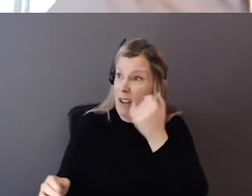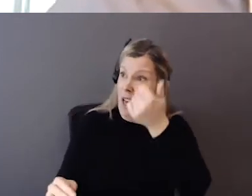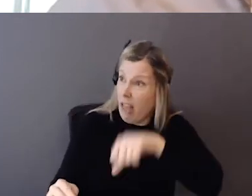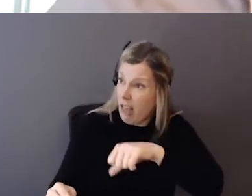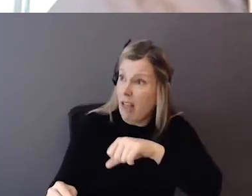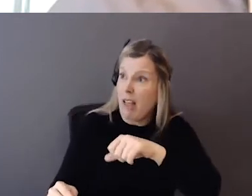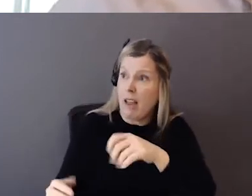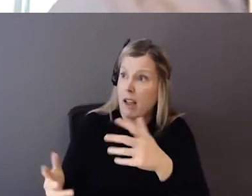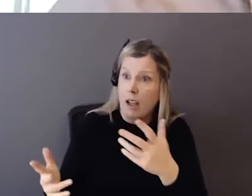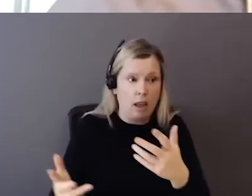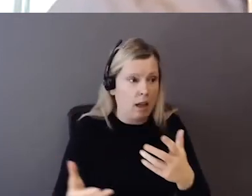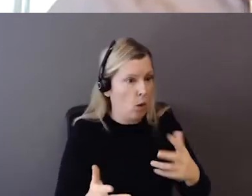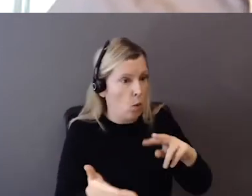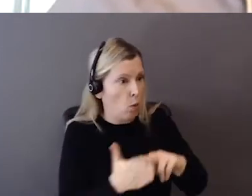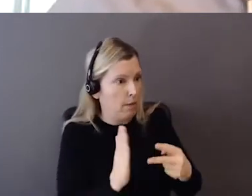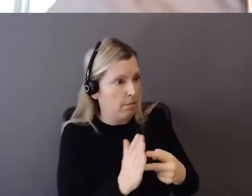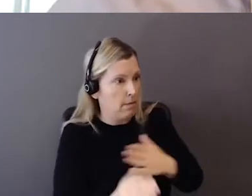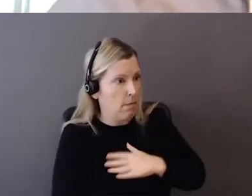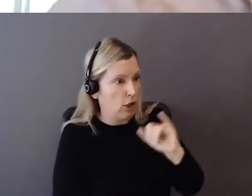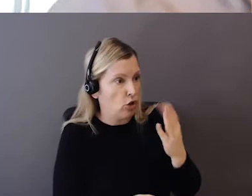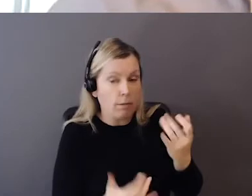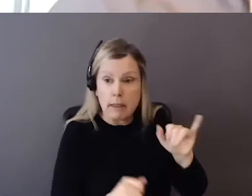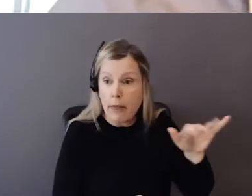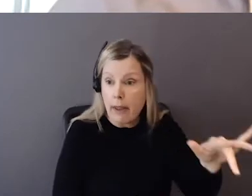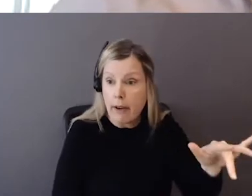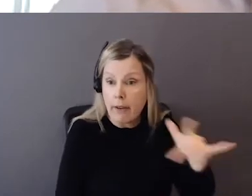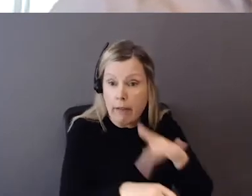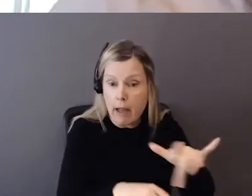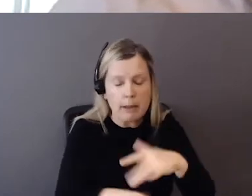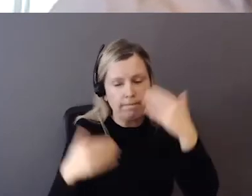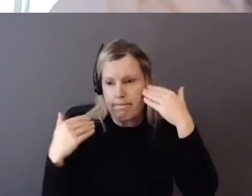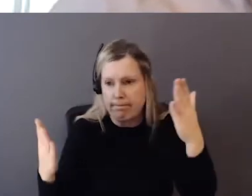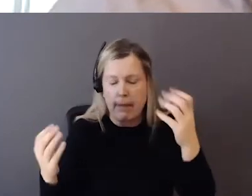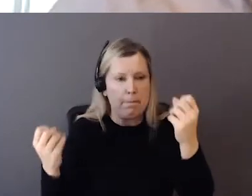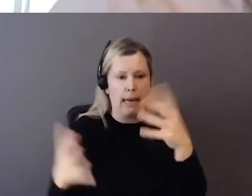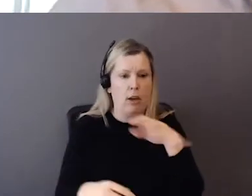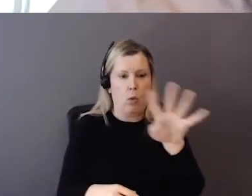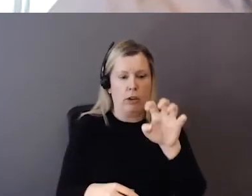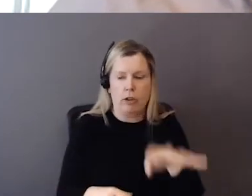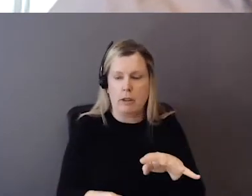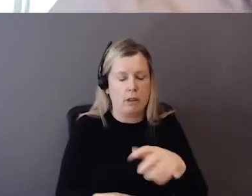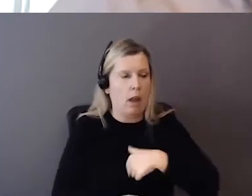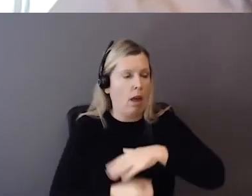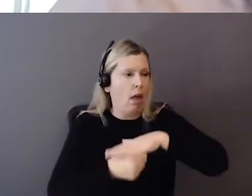job at itself. And so, it was a whole lot of additional stress in the time where I was